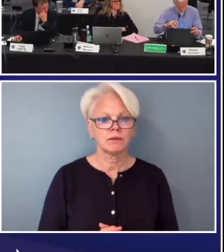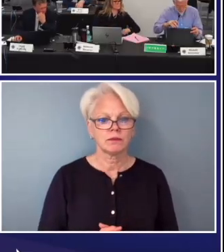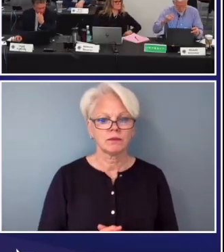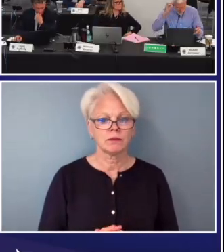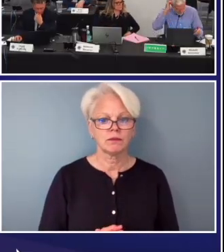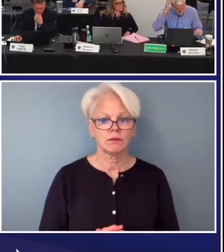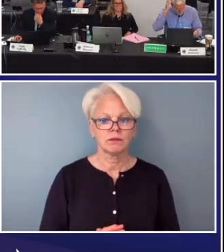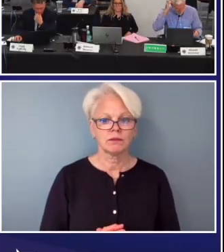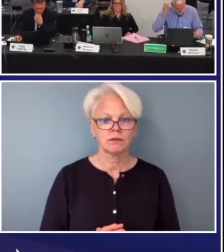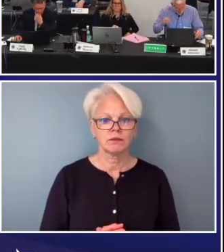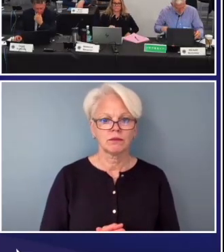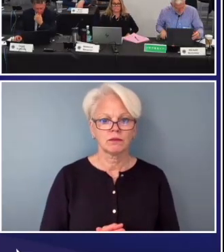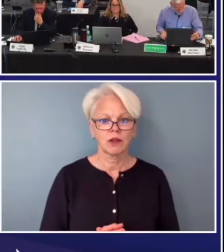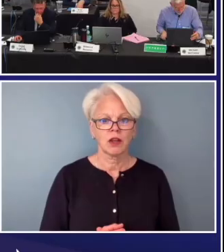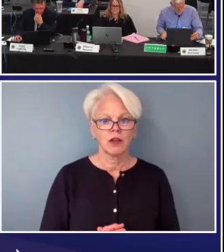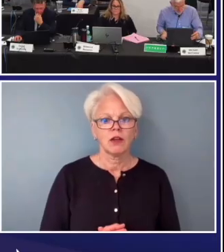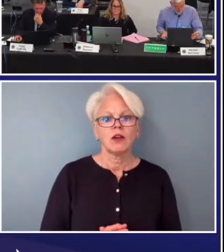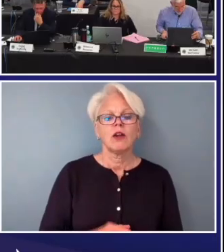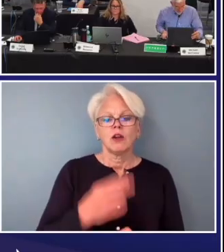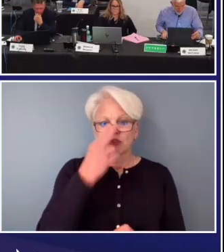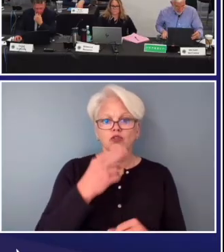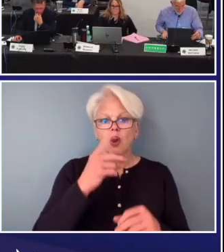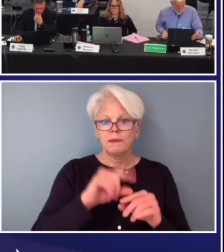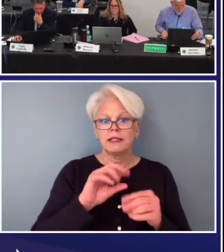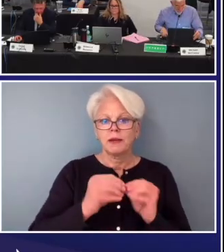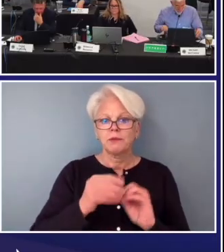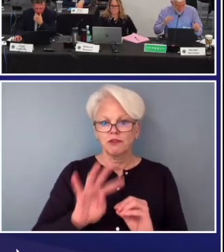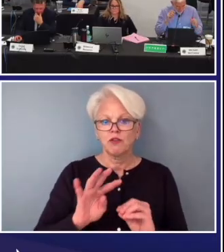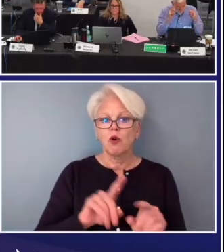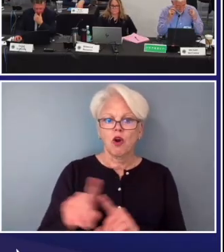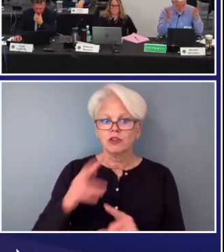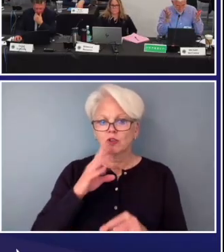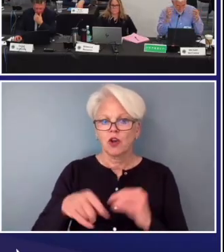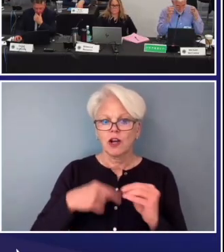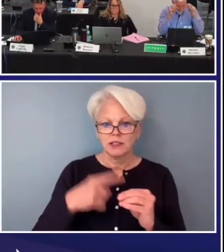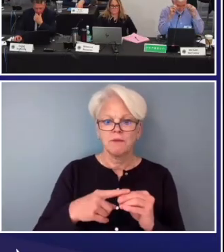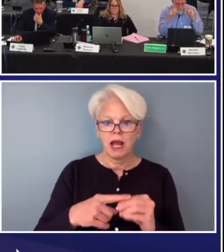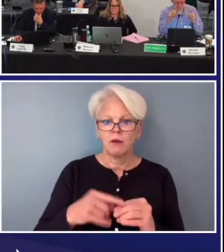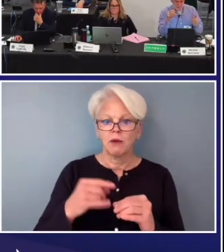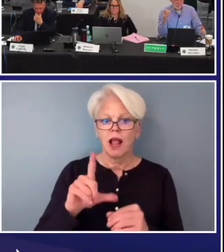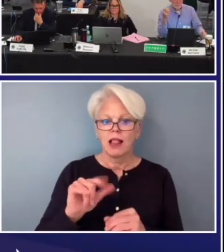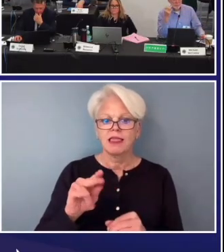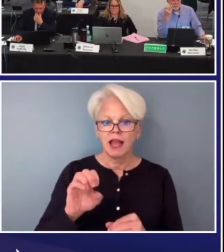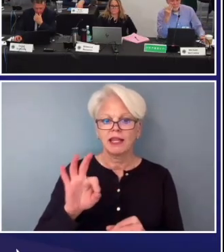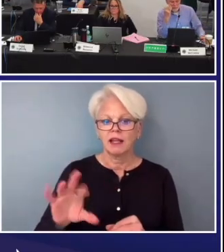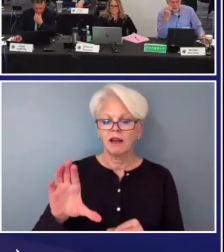Roman at 4 also references the line of commerce, and I don't, I don't know if the person that, I think